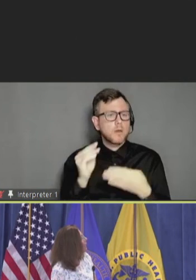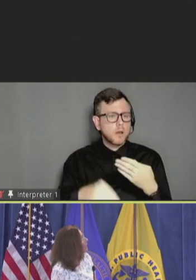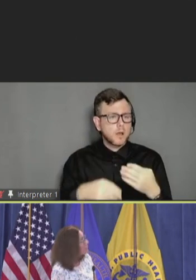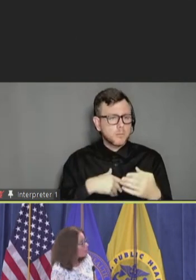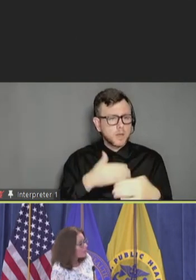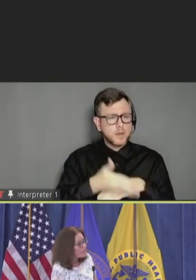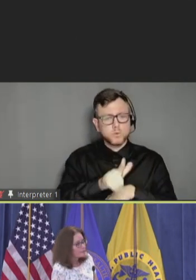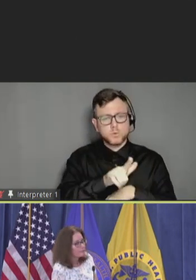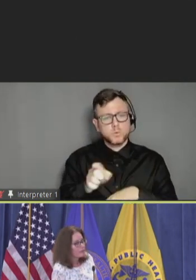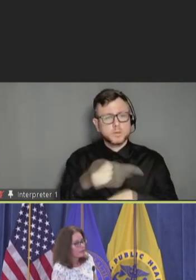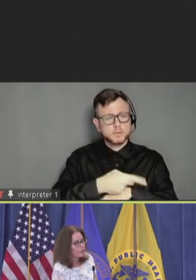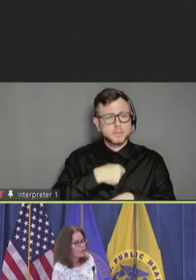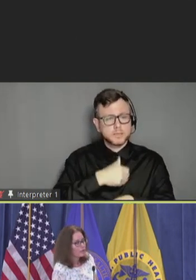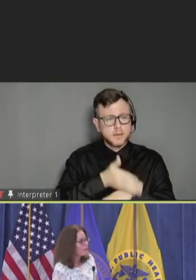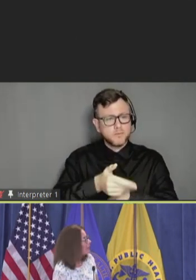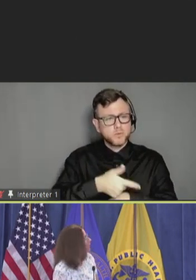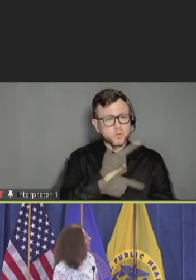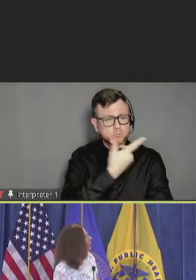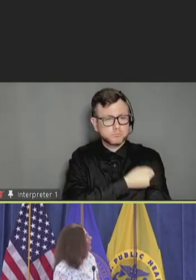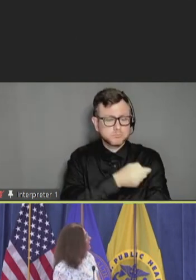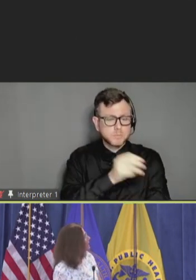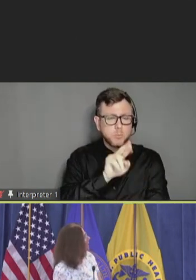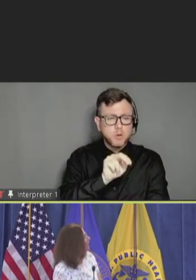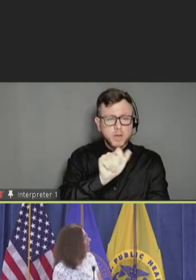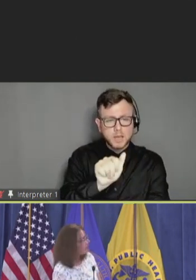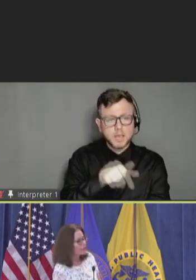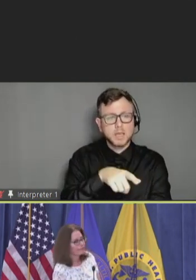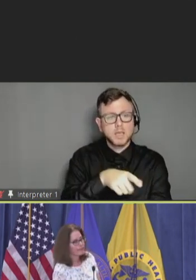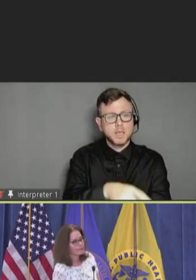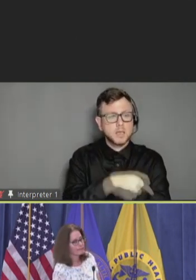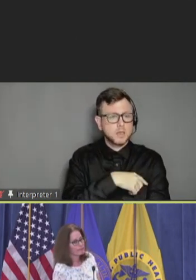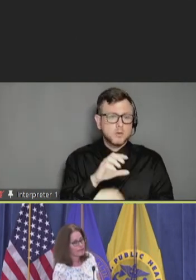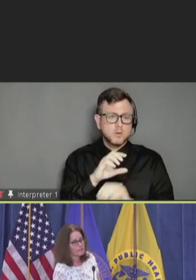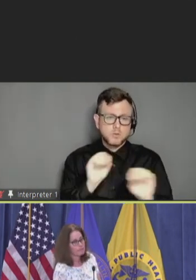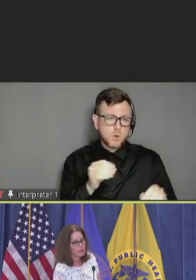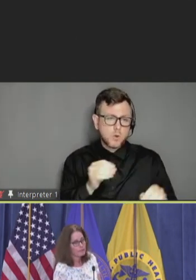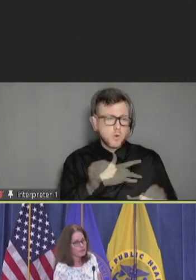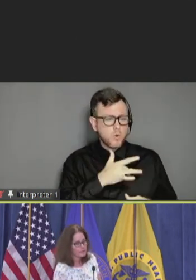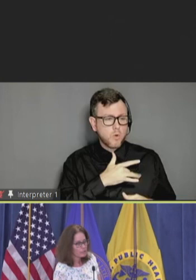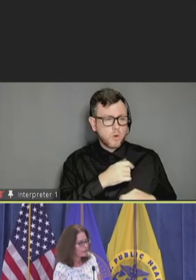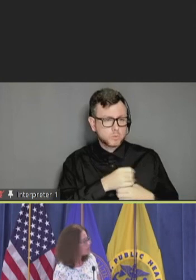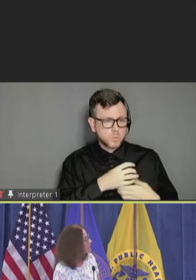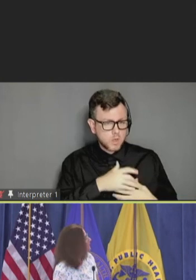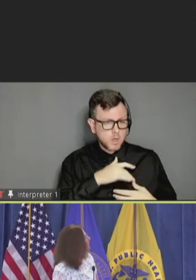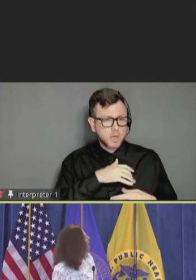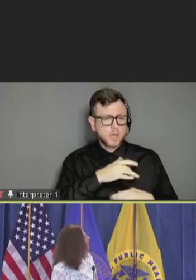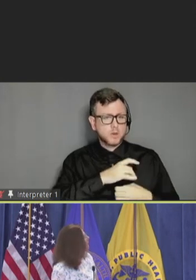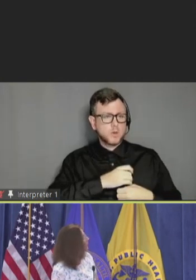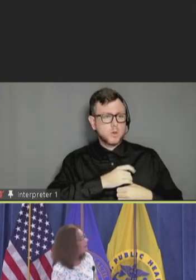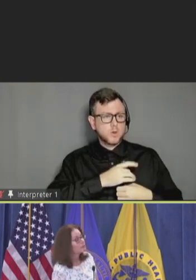There were no cases of myocarditis/pericarditis after mRNA vaccine primary series.